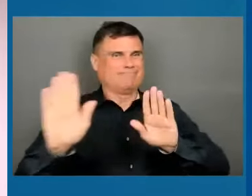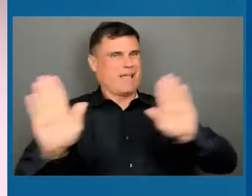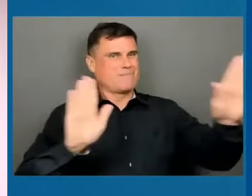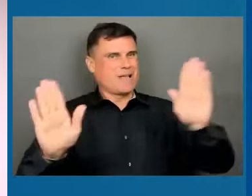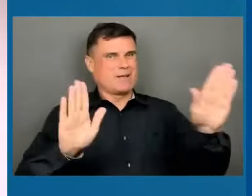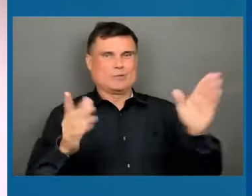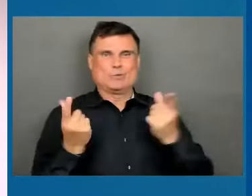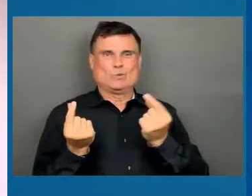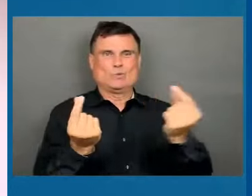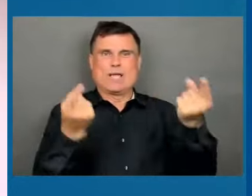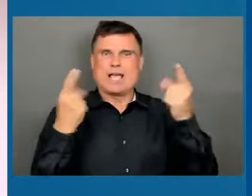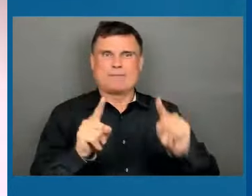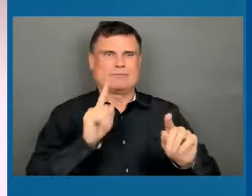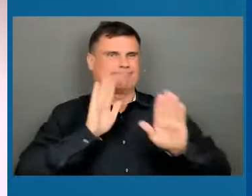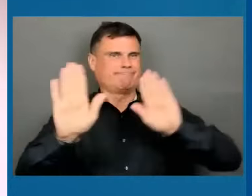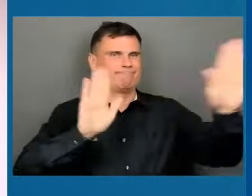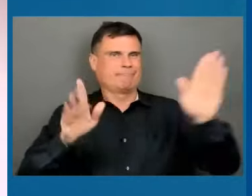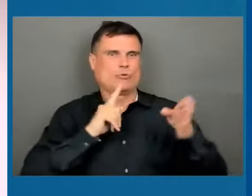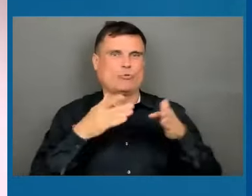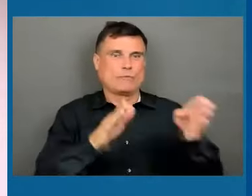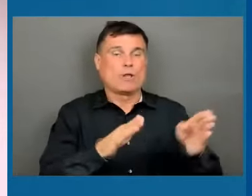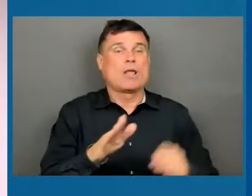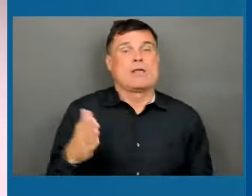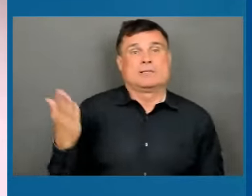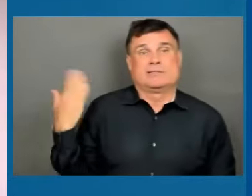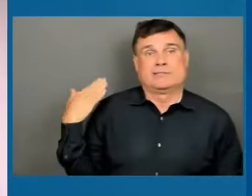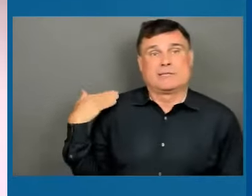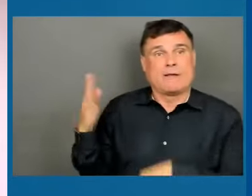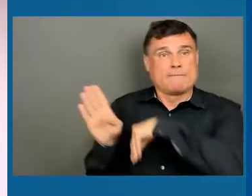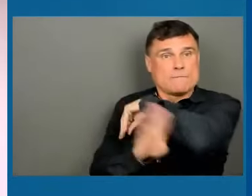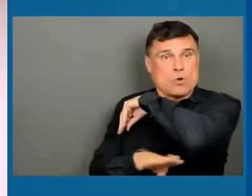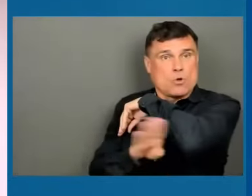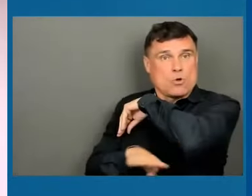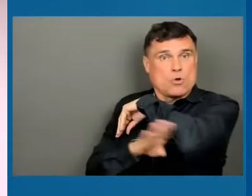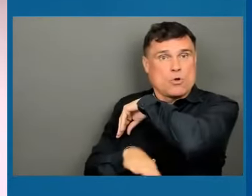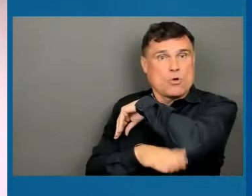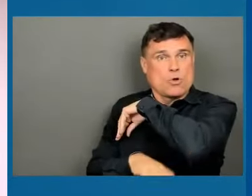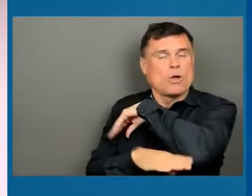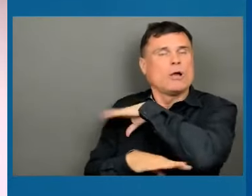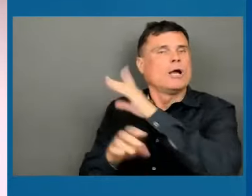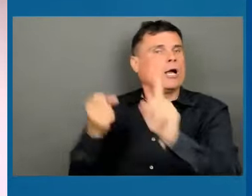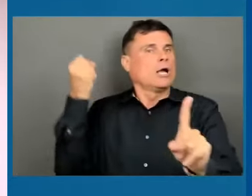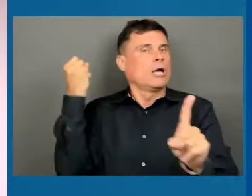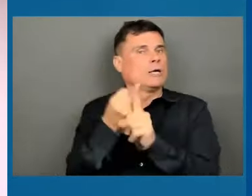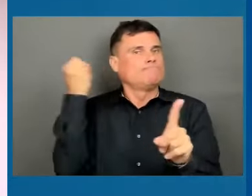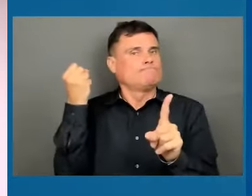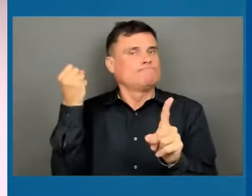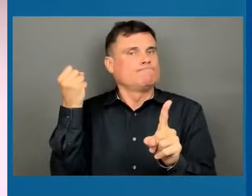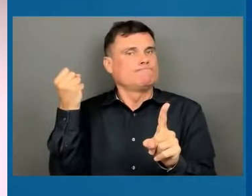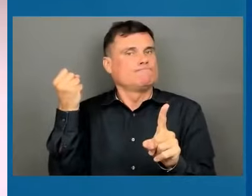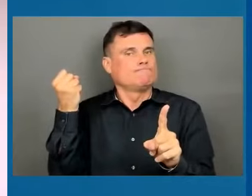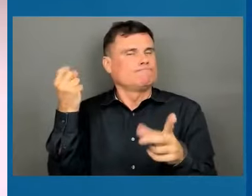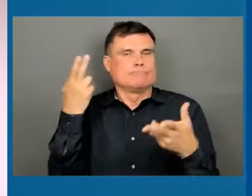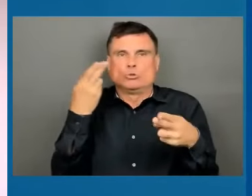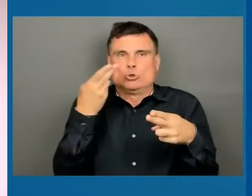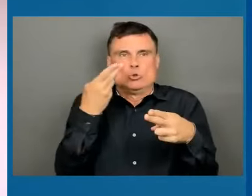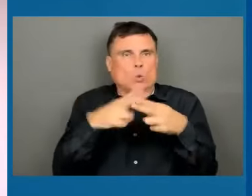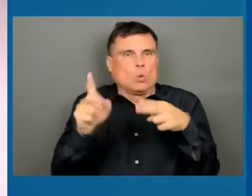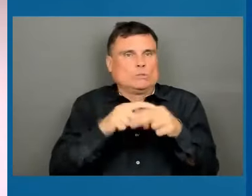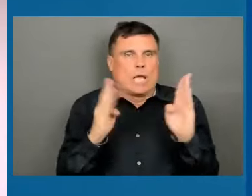seasons, in the fall we saw a very short duration intense rain